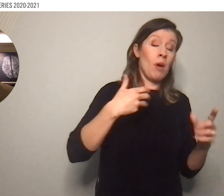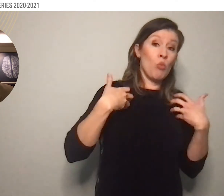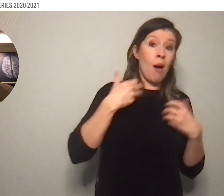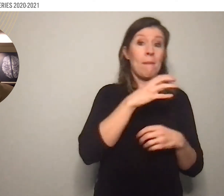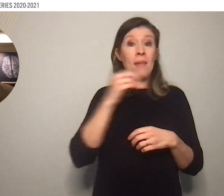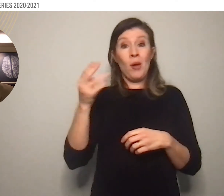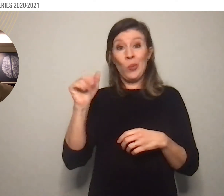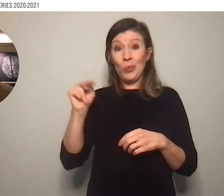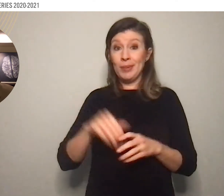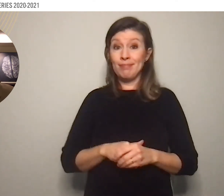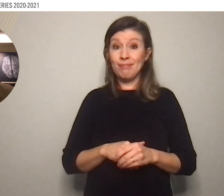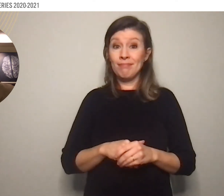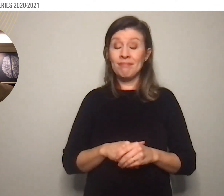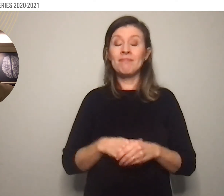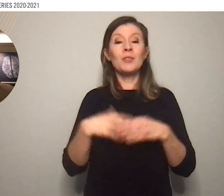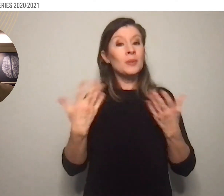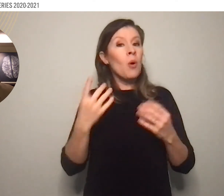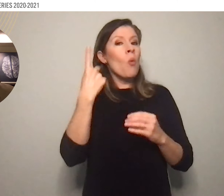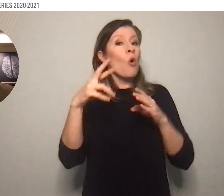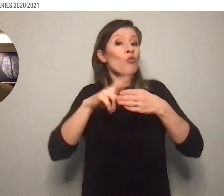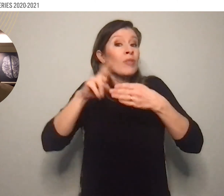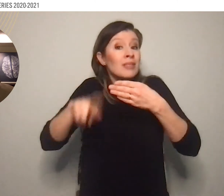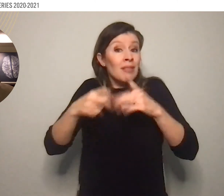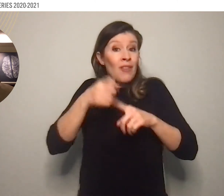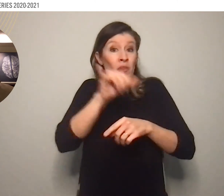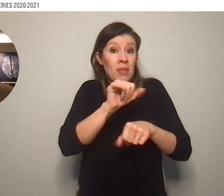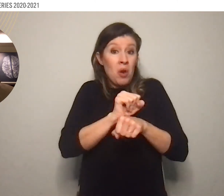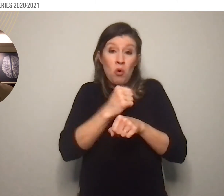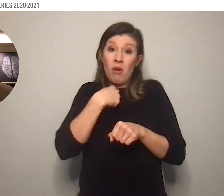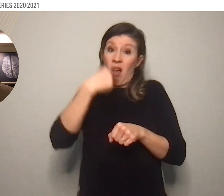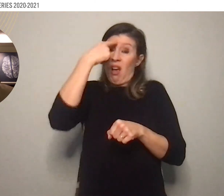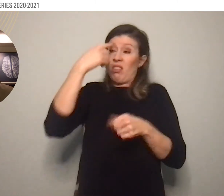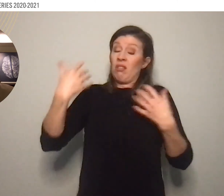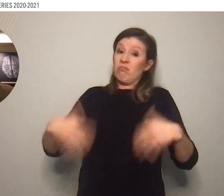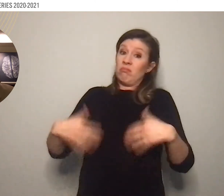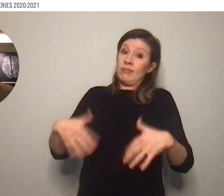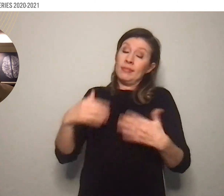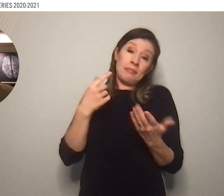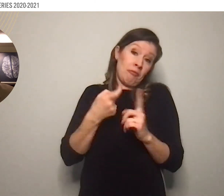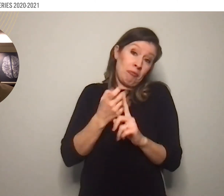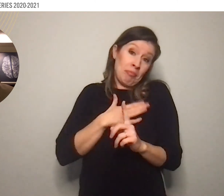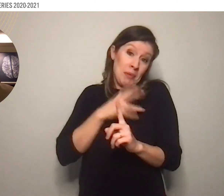So one result to this end, that I think is fairly eye-popping, at least for someone like myself in